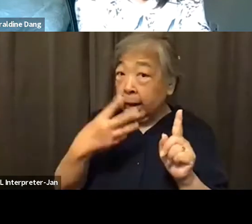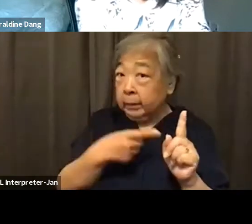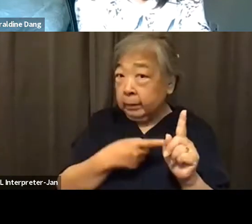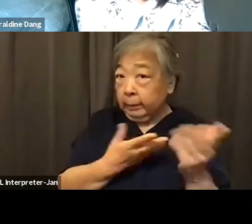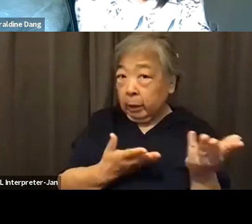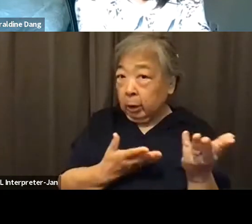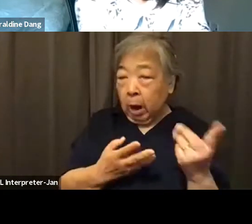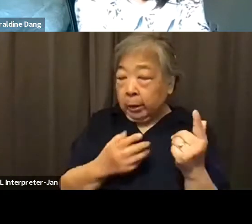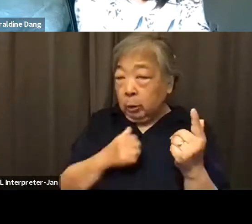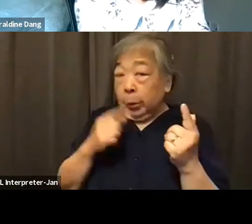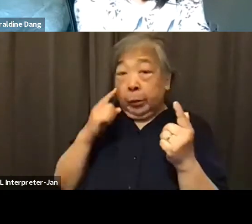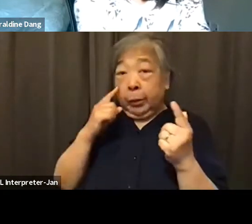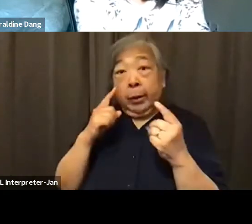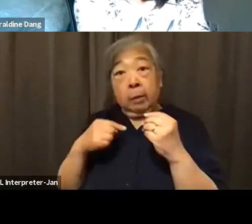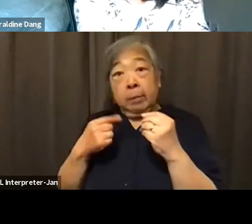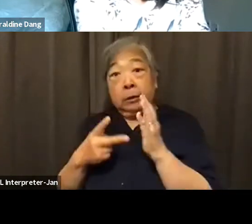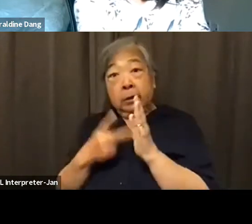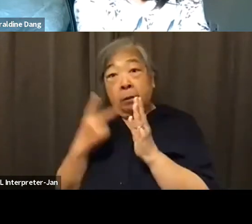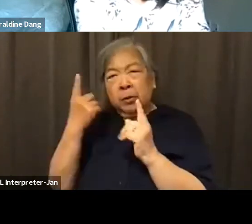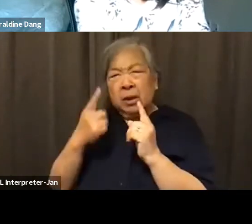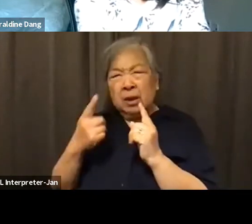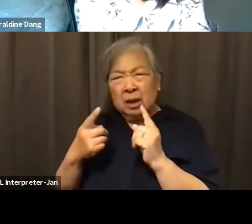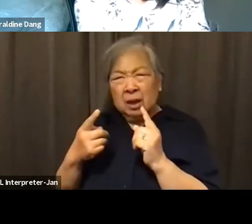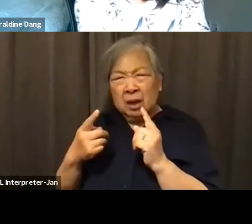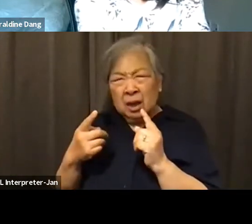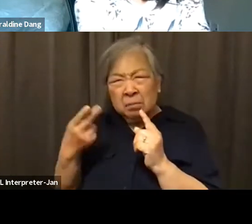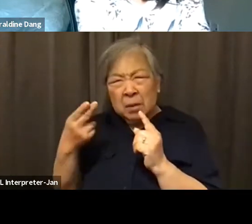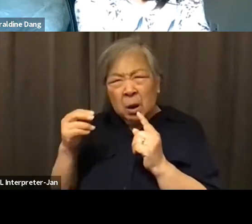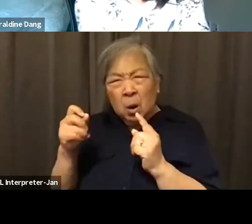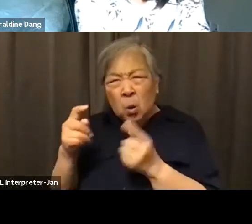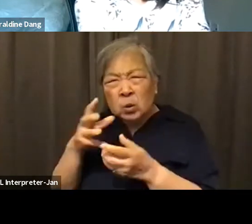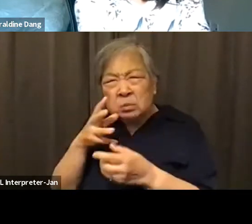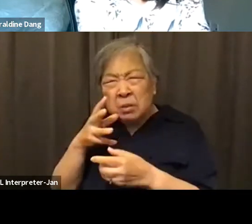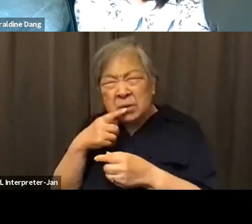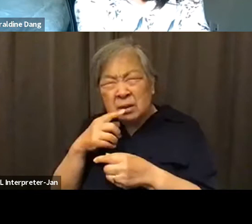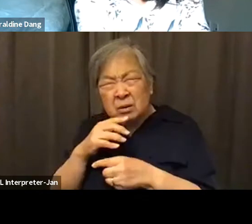about it a second time and she sort of was like, hold on, like, you're White.